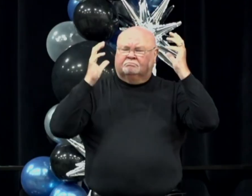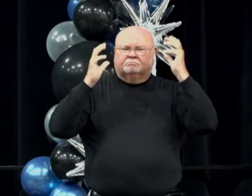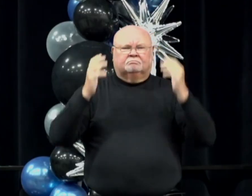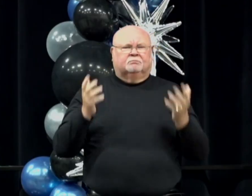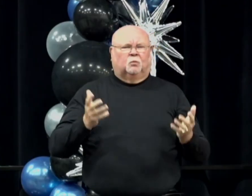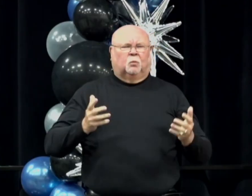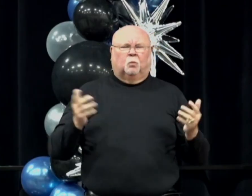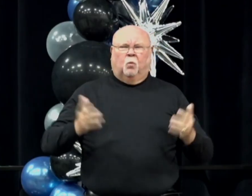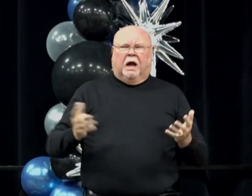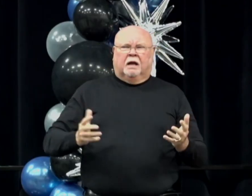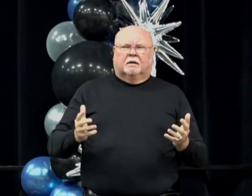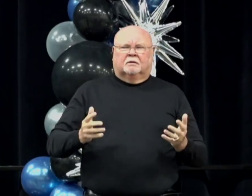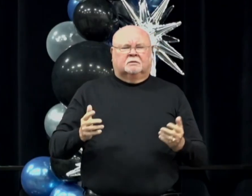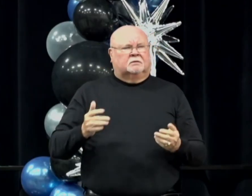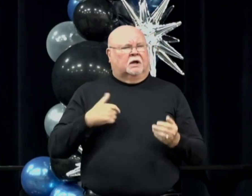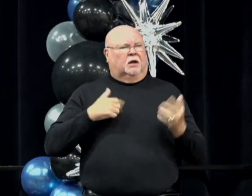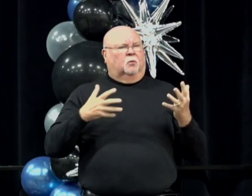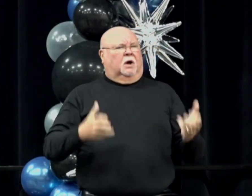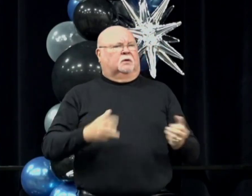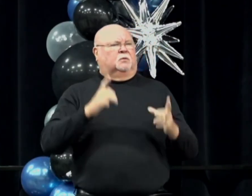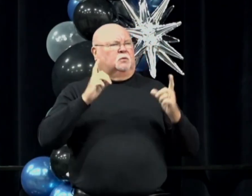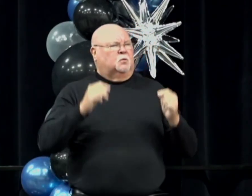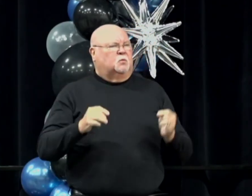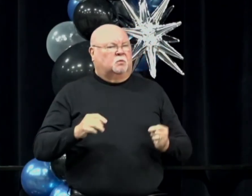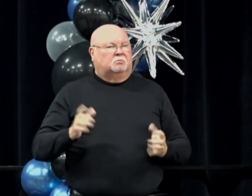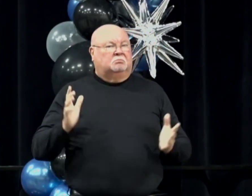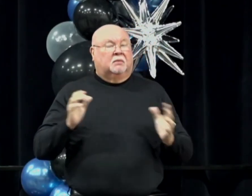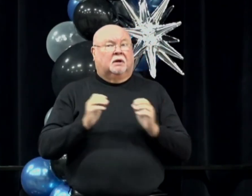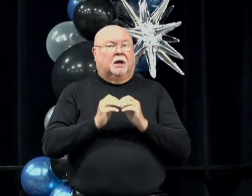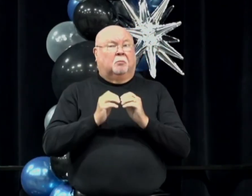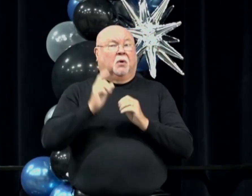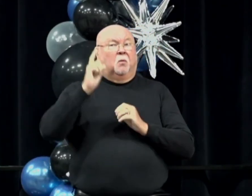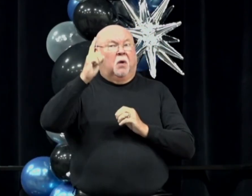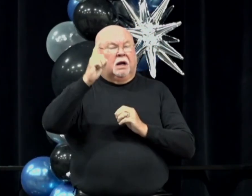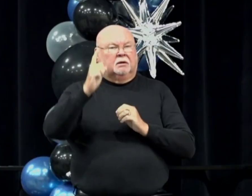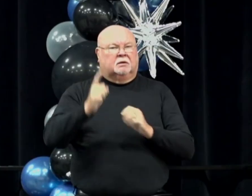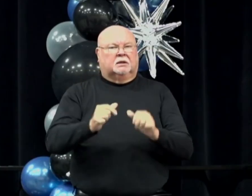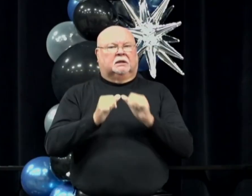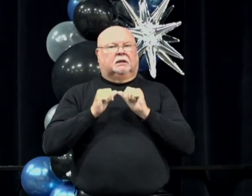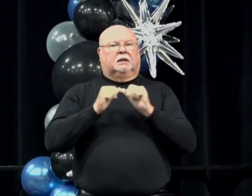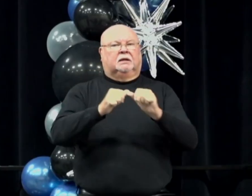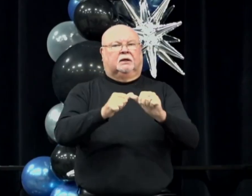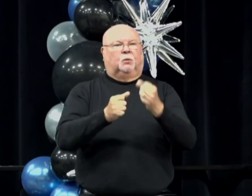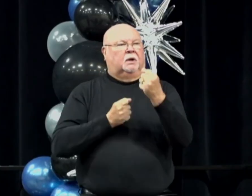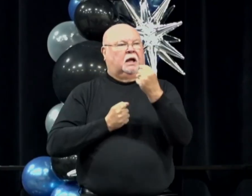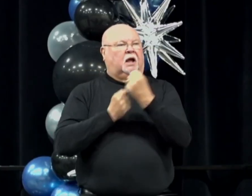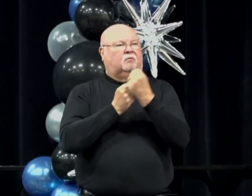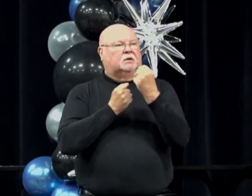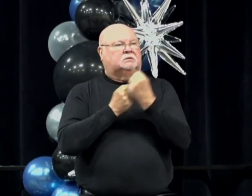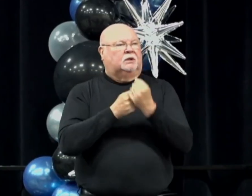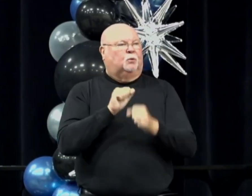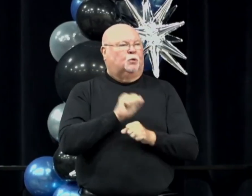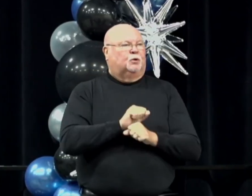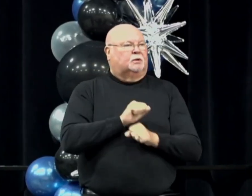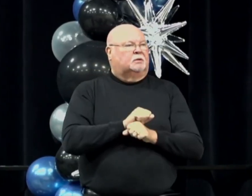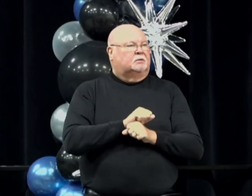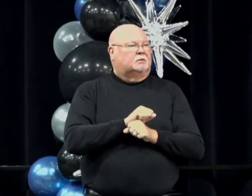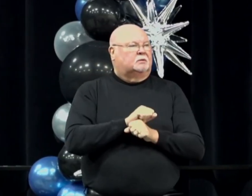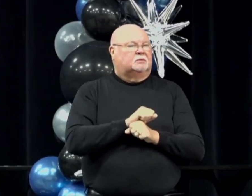I tried to envision what I wanted to accomplish. Number one was to continue advocacy work,